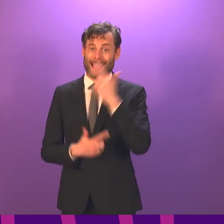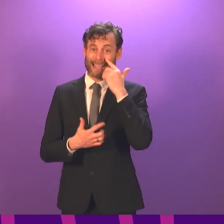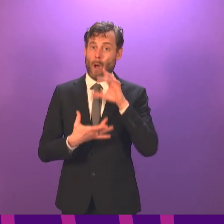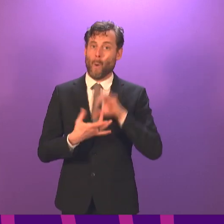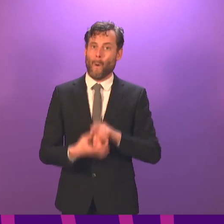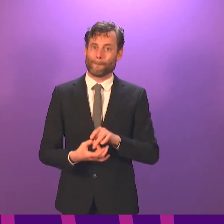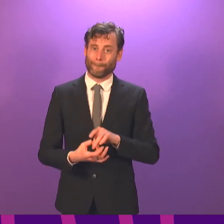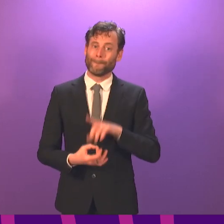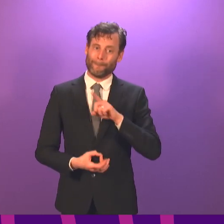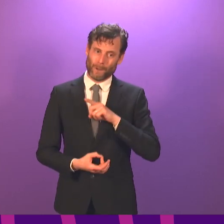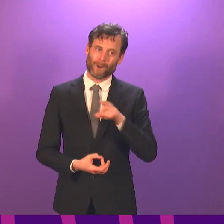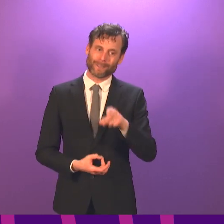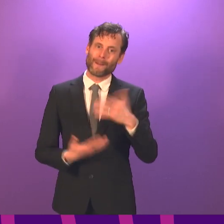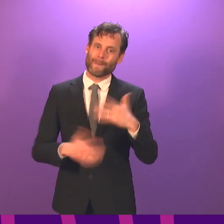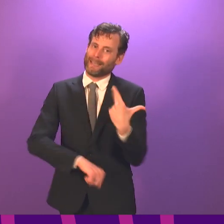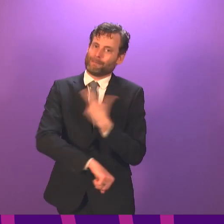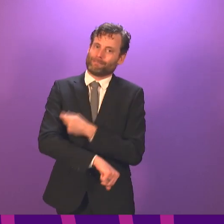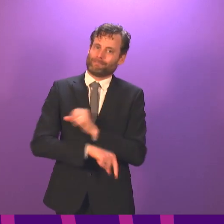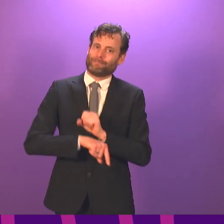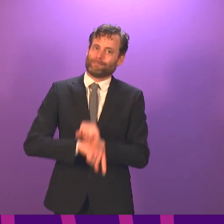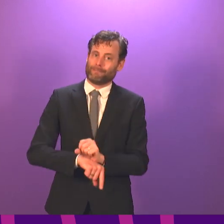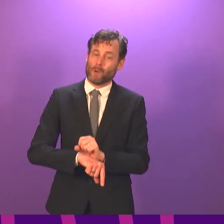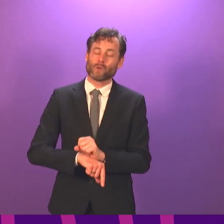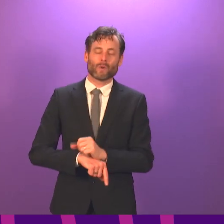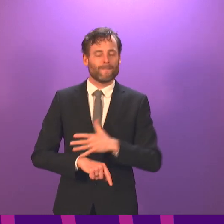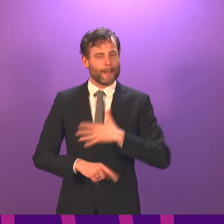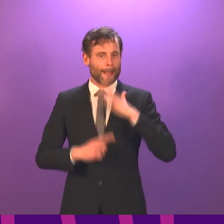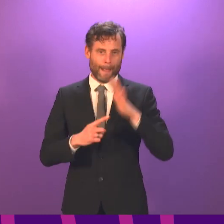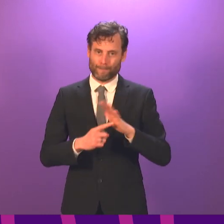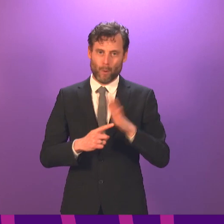have effect. Completing the second doses as quickly as possible will therefore give residents